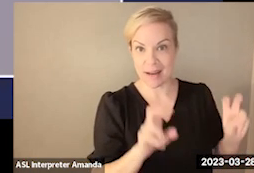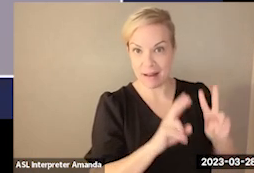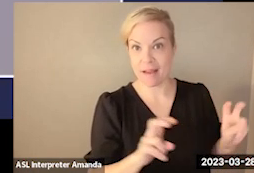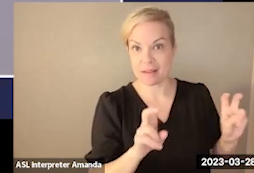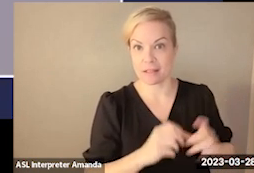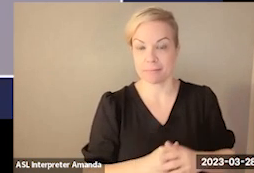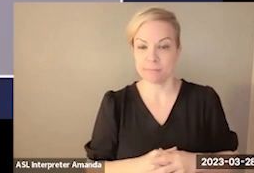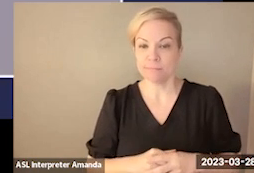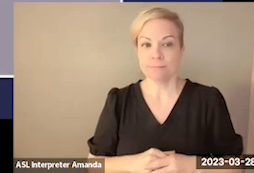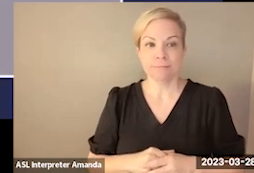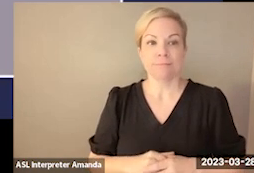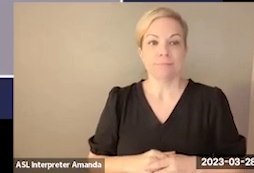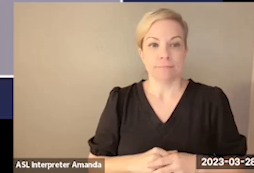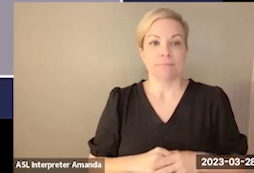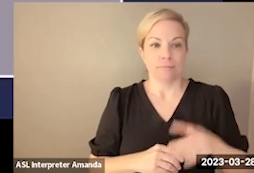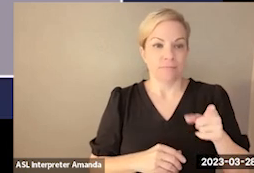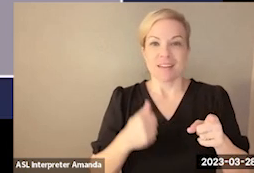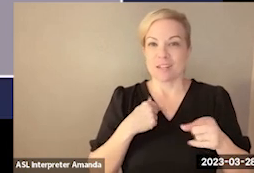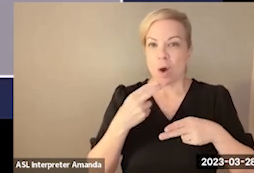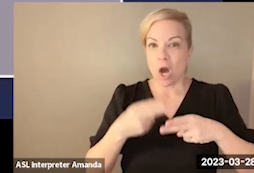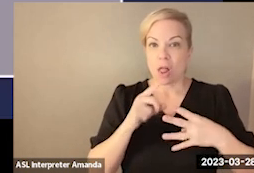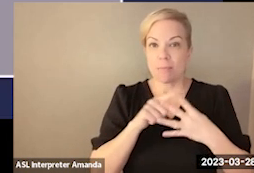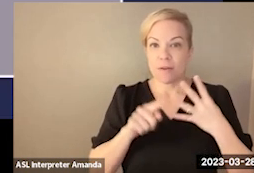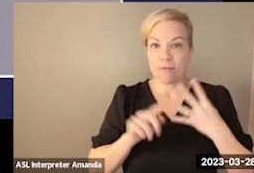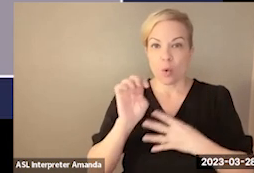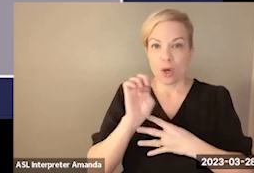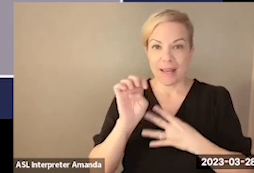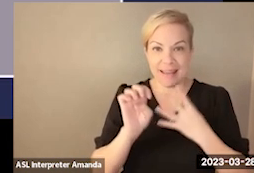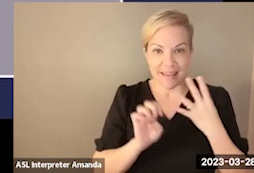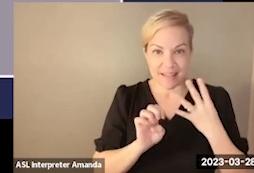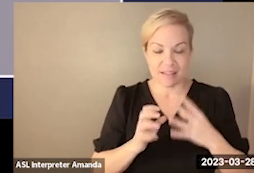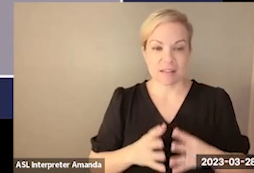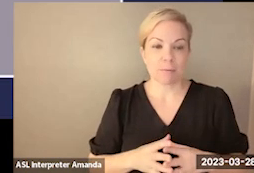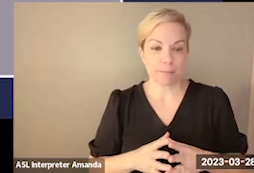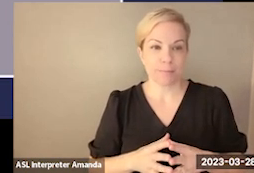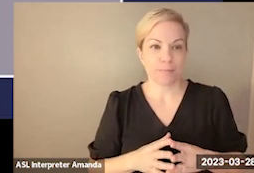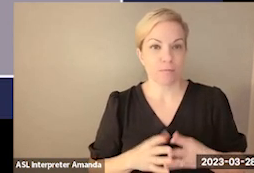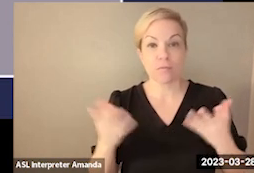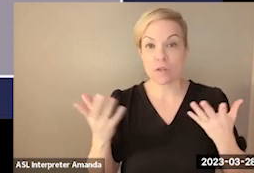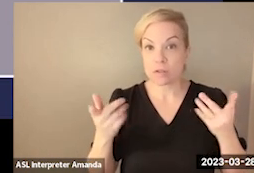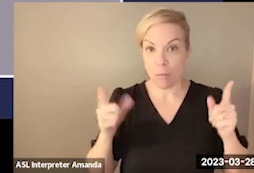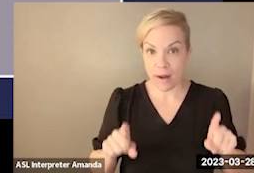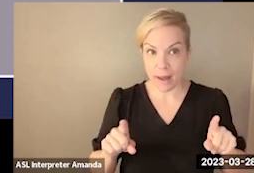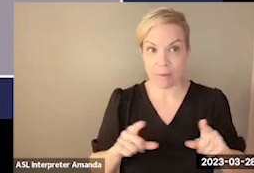Debbie Stine, Science & Technology Policy Academy: So these are what I call the for E's. And so what happens is that when you.